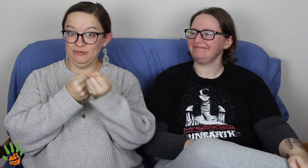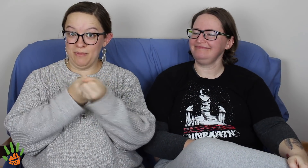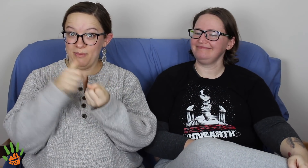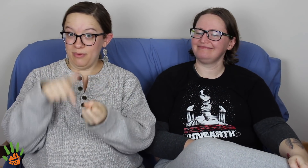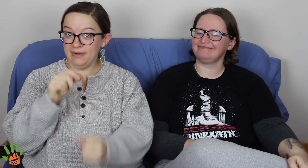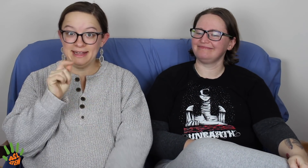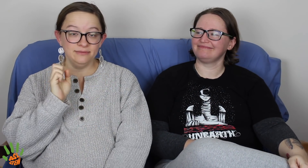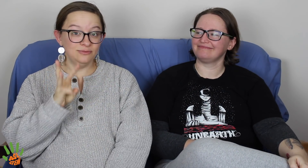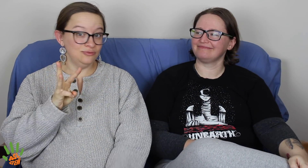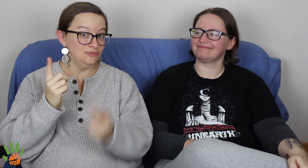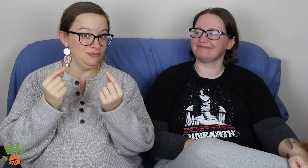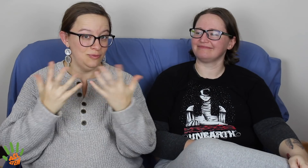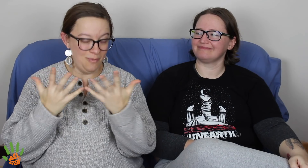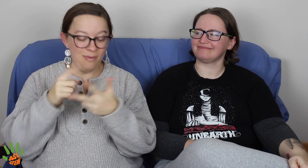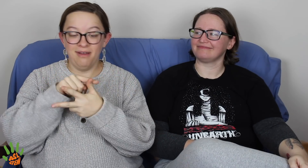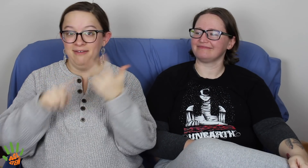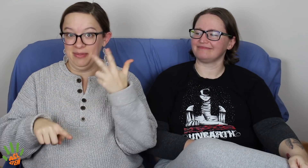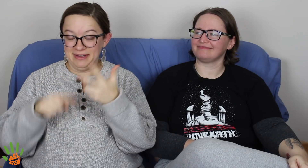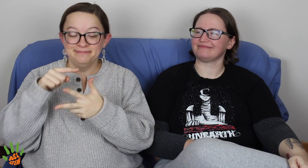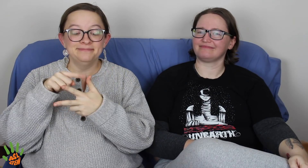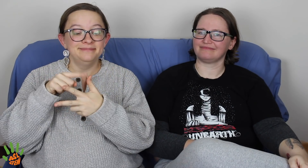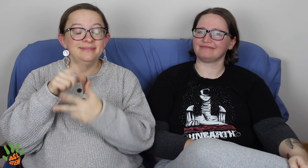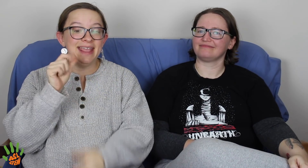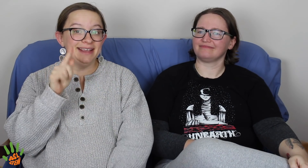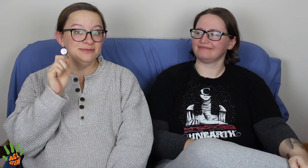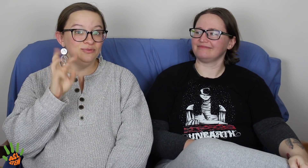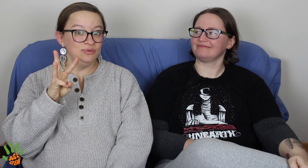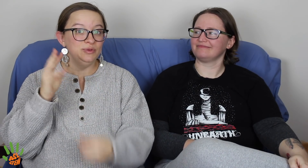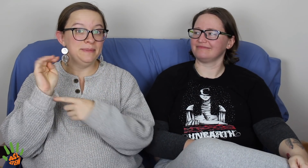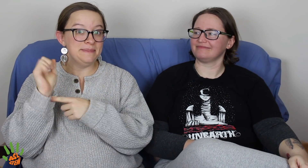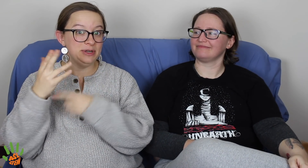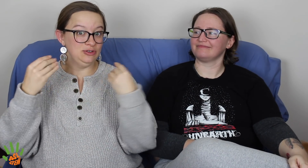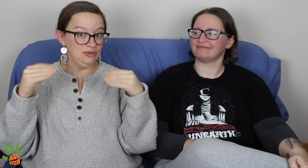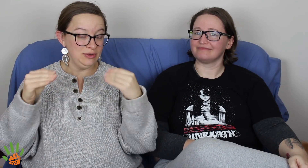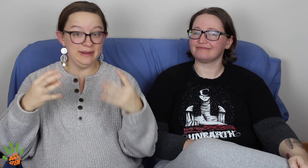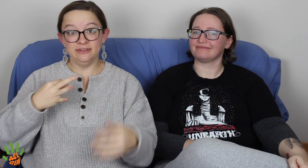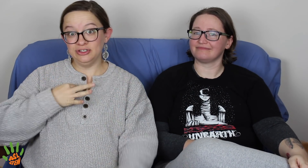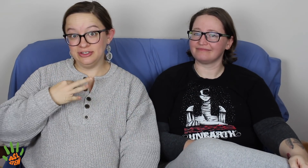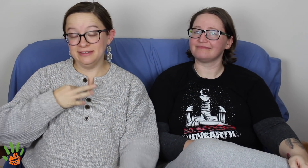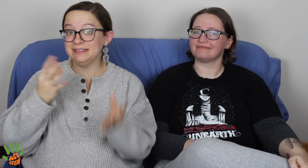[JI] If you want to provide support for ASL Stew, we have three options. Our ASL Stew merch store where we have